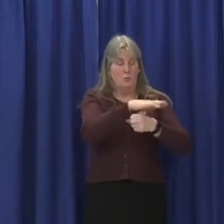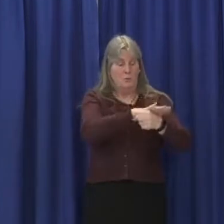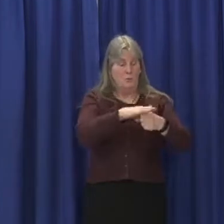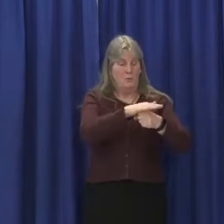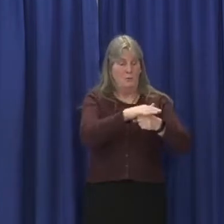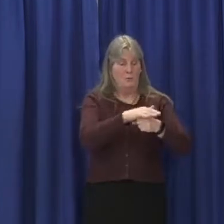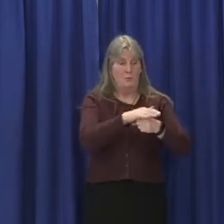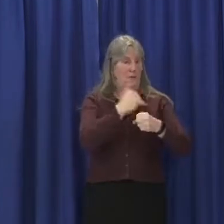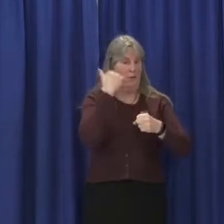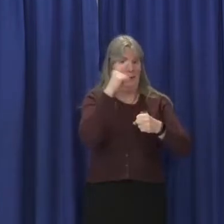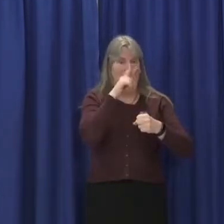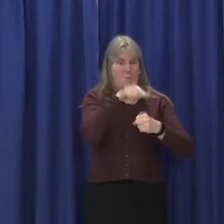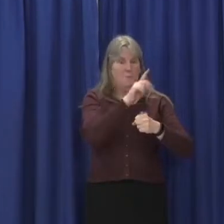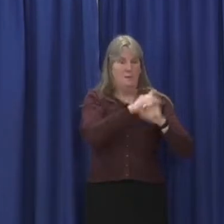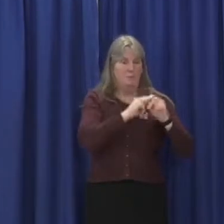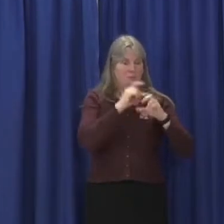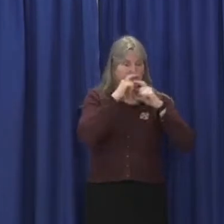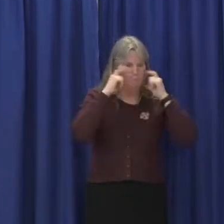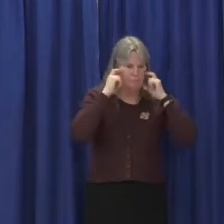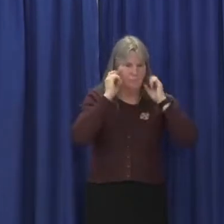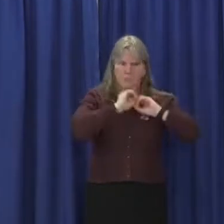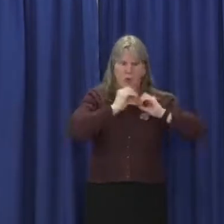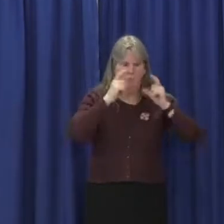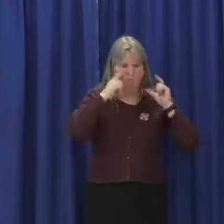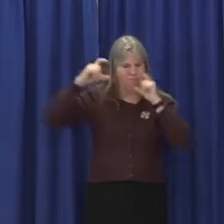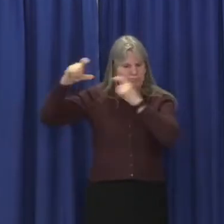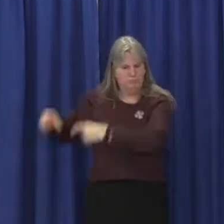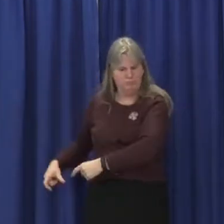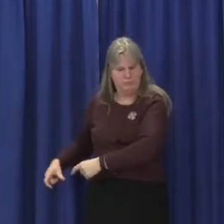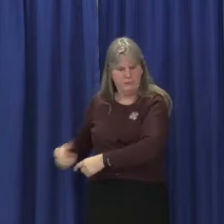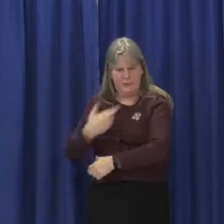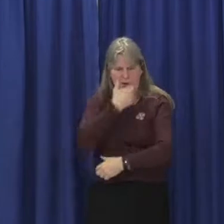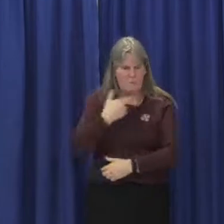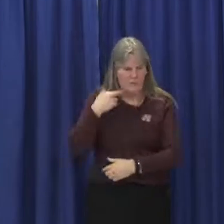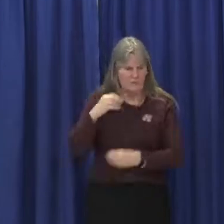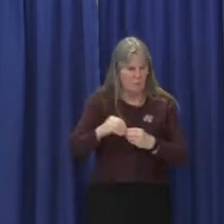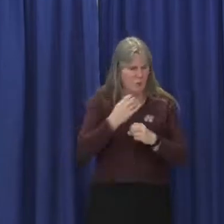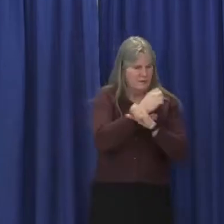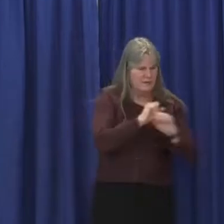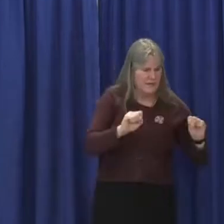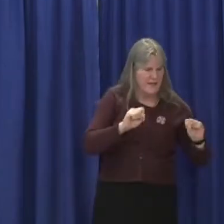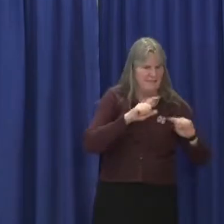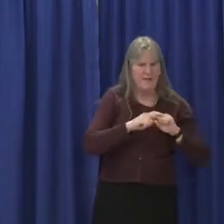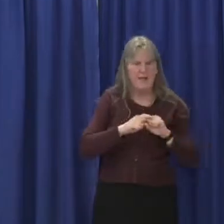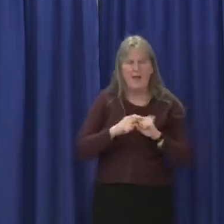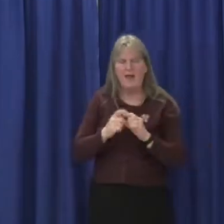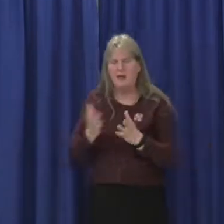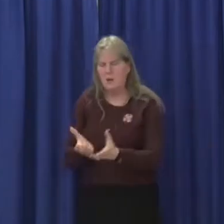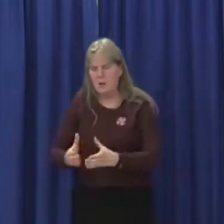unmasked, you know, what makes a restaurant safer than a pottery class or a yoga studio?